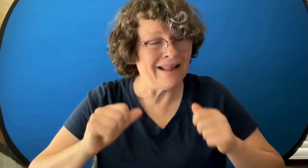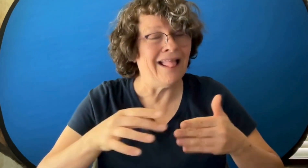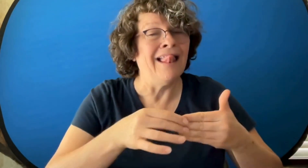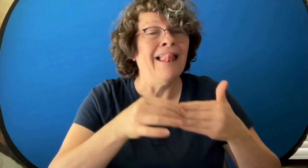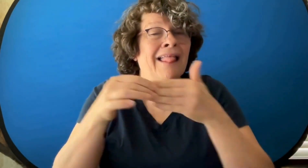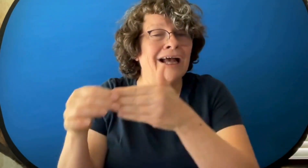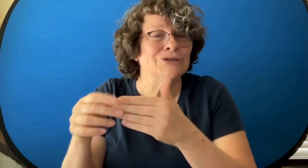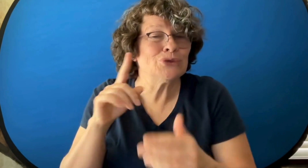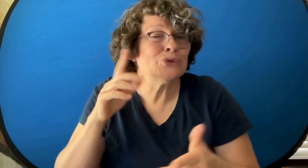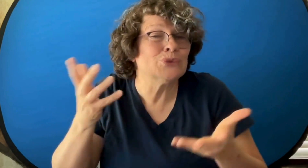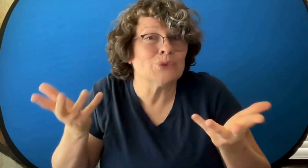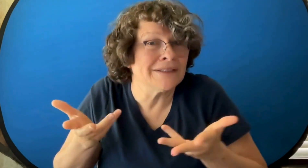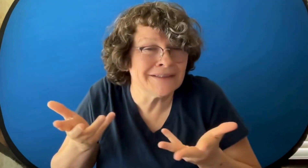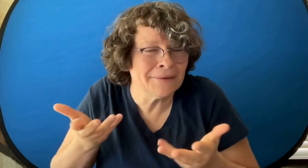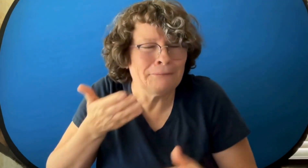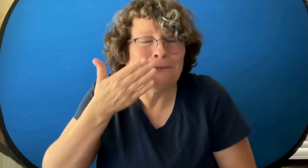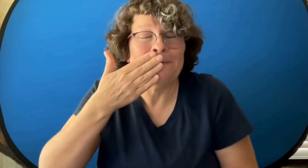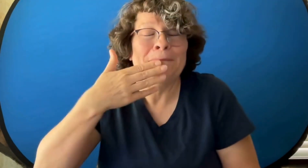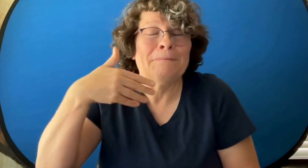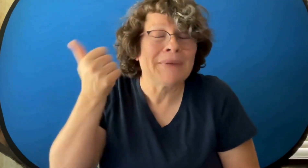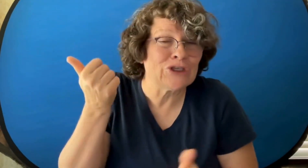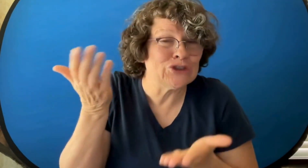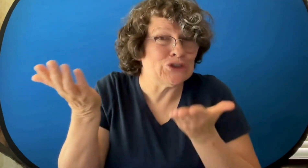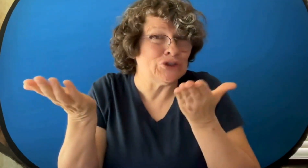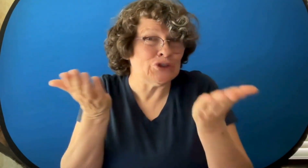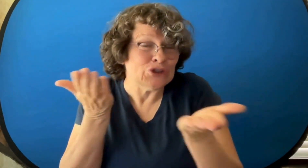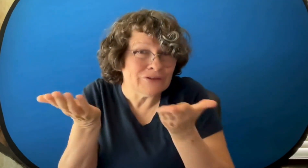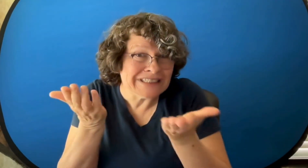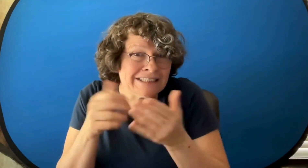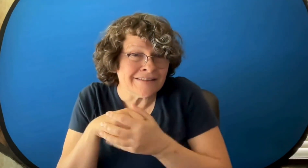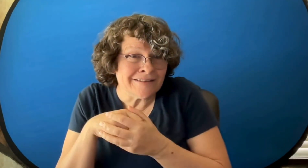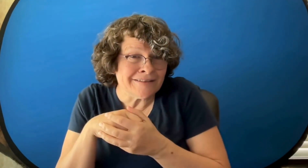can lead to better services